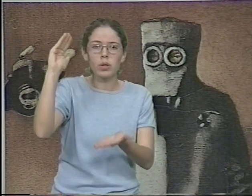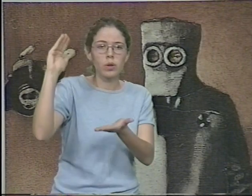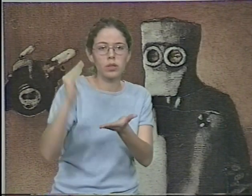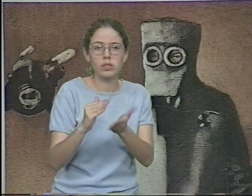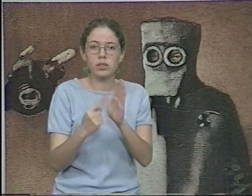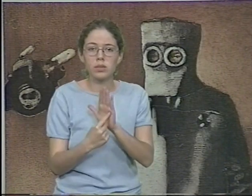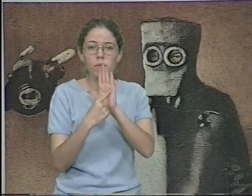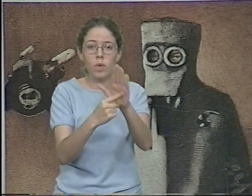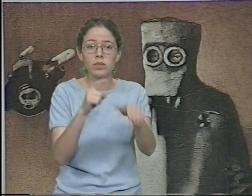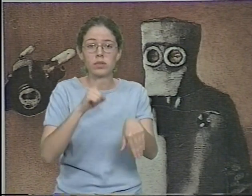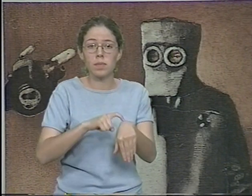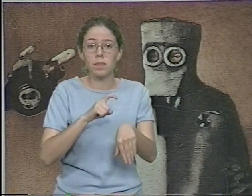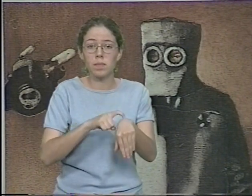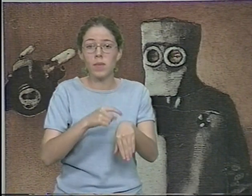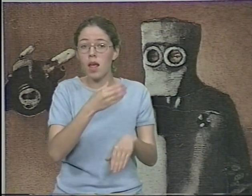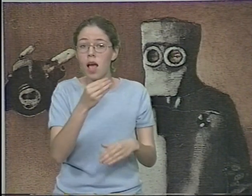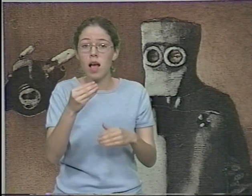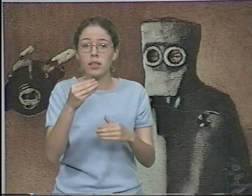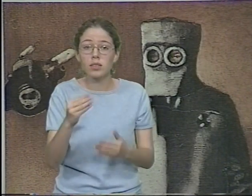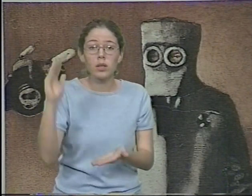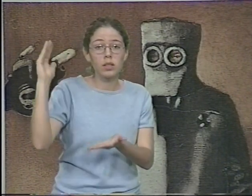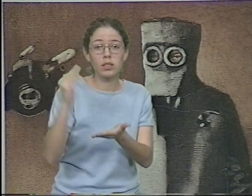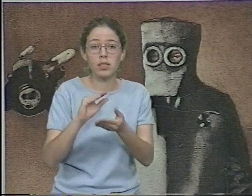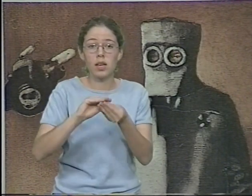and reduce the amount of rays used.